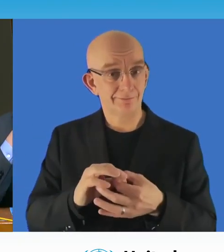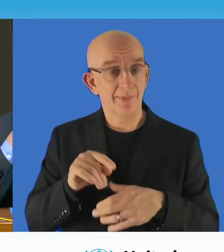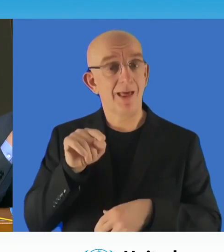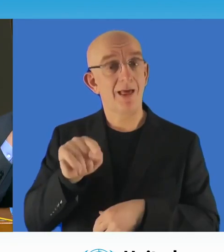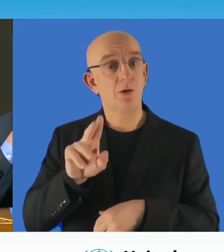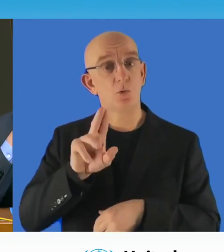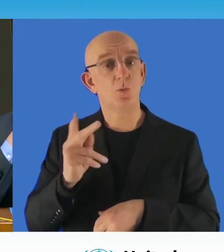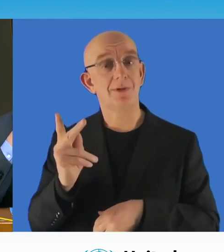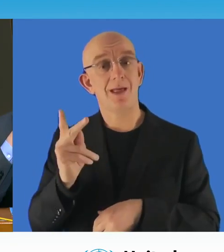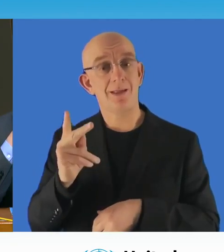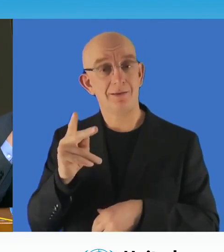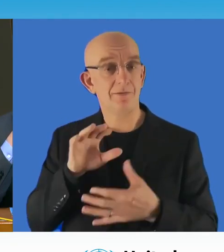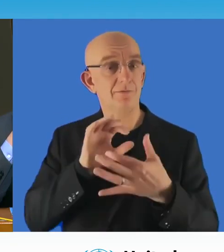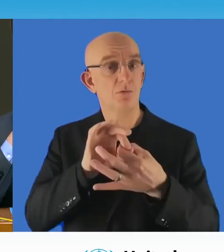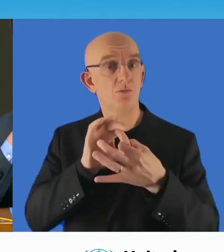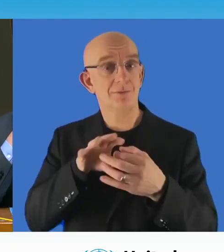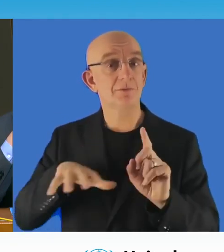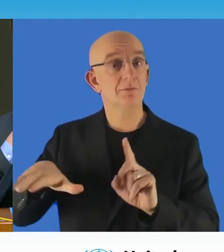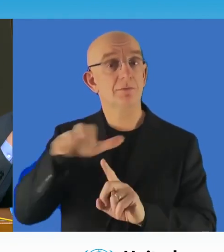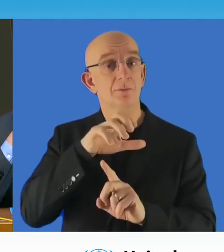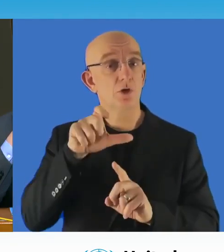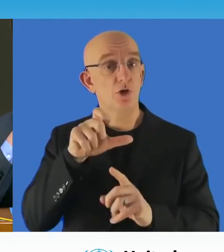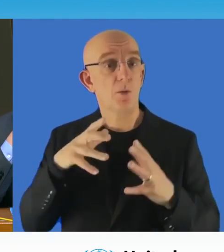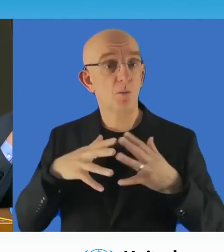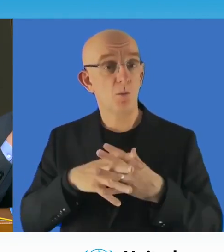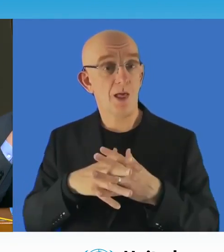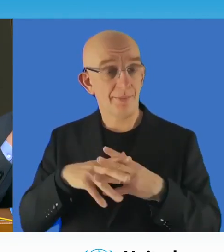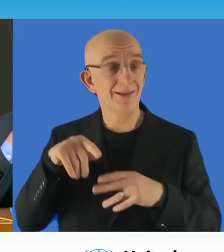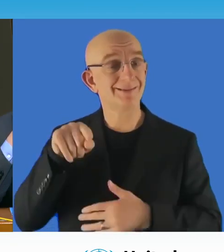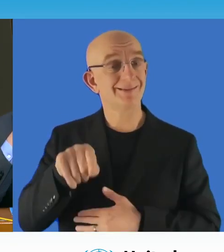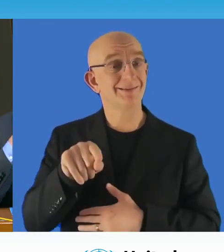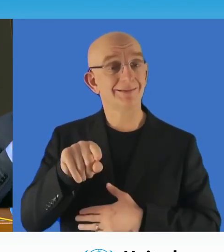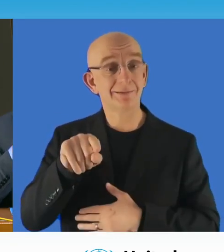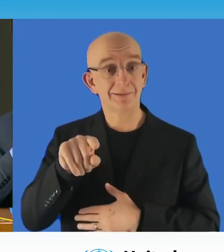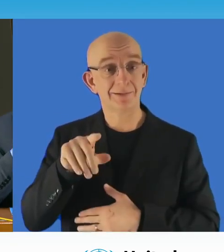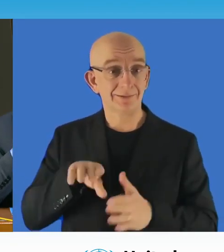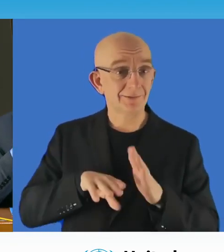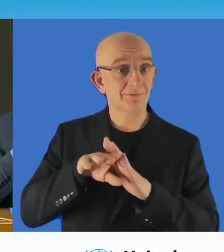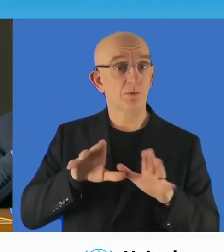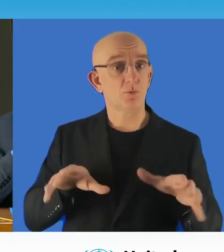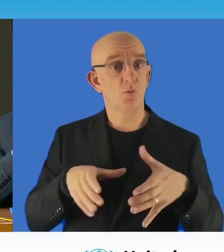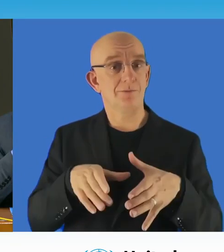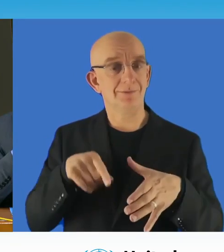to Foster inclusive education for children with disabilities across the world since its